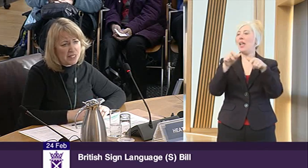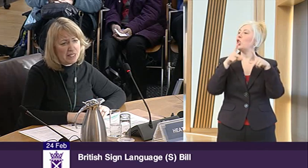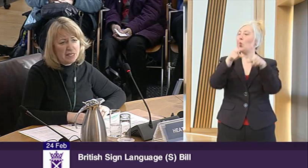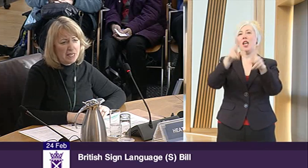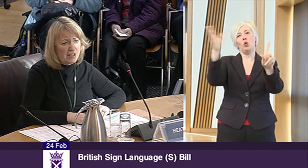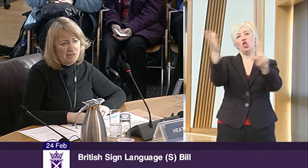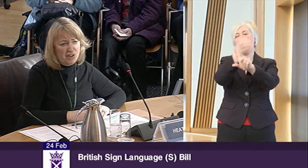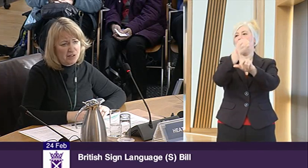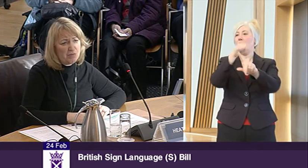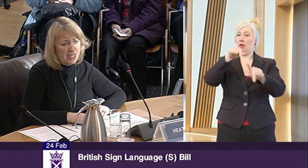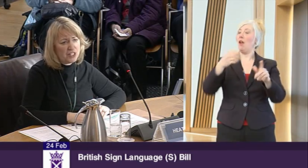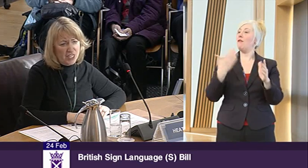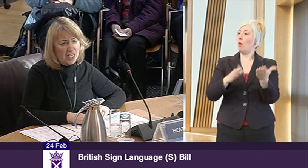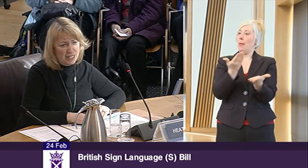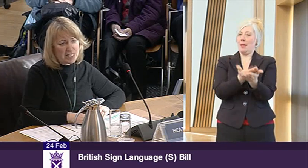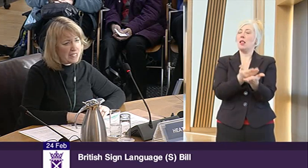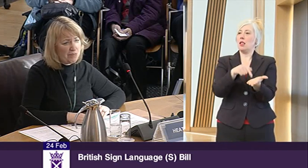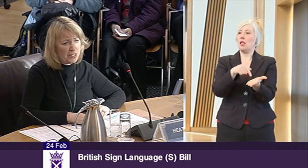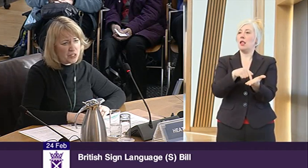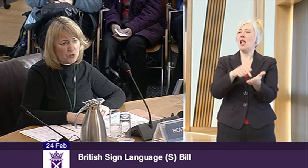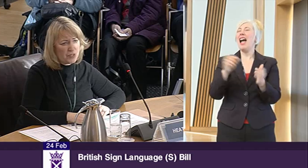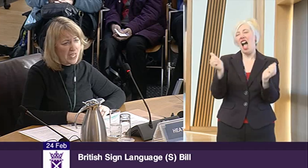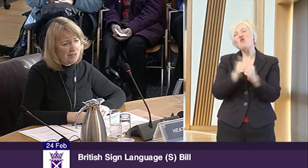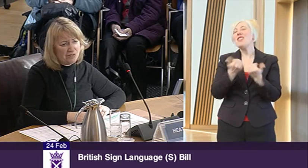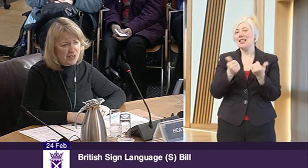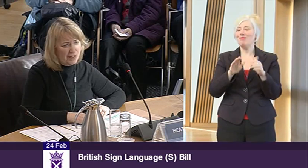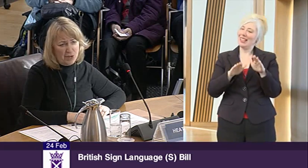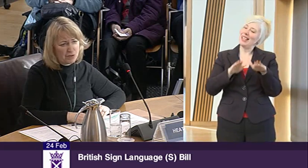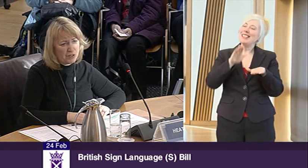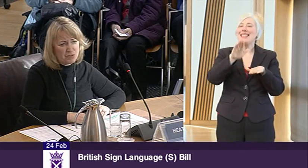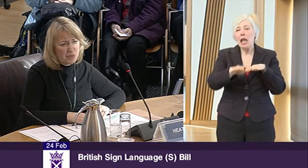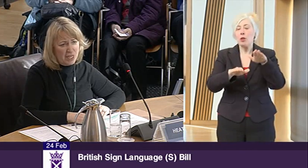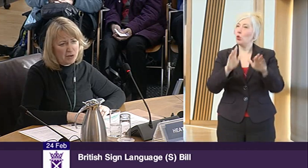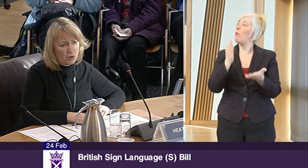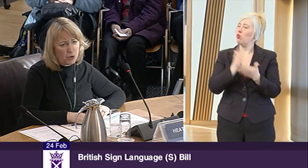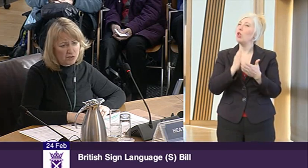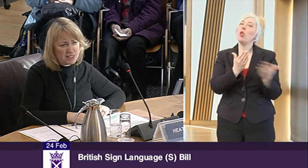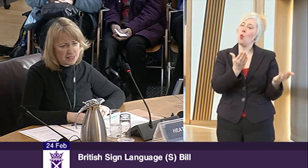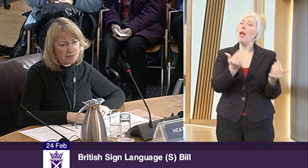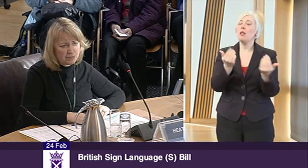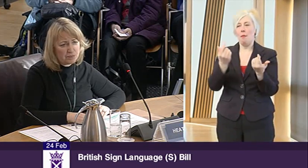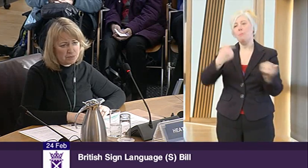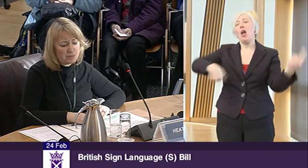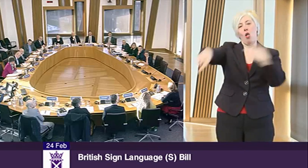the bill. I agree very much that the bill is a stepping stone that all of us welcome.